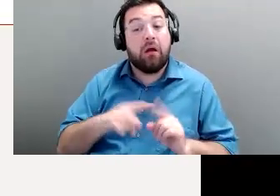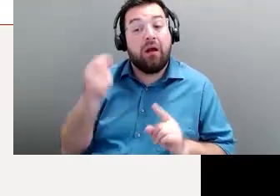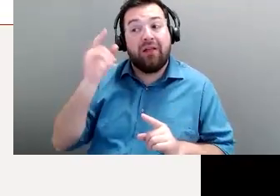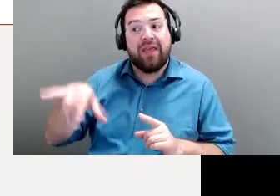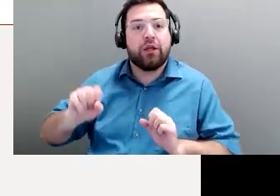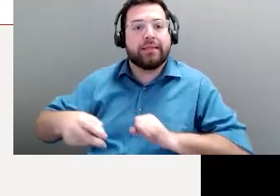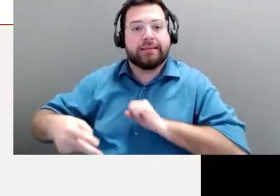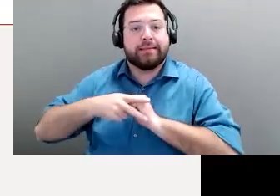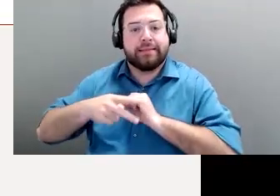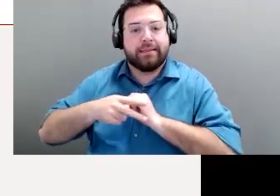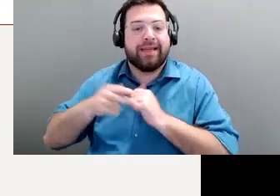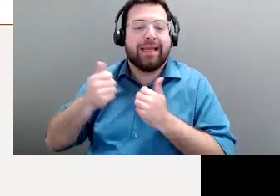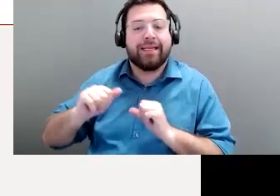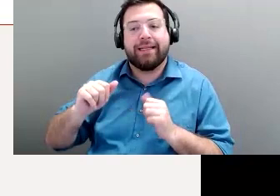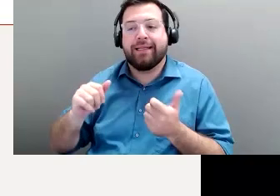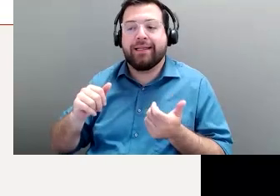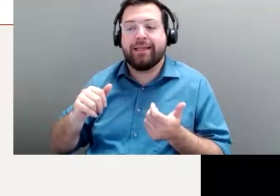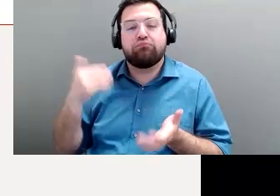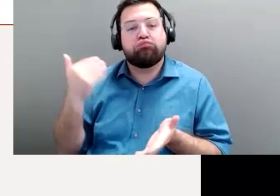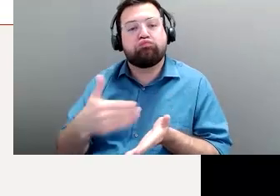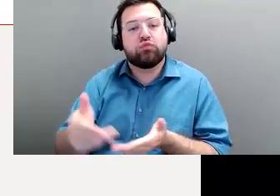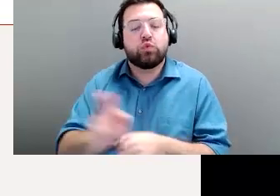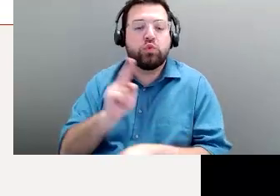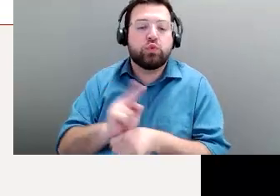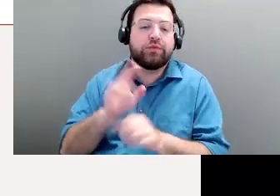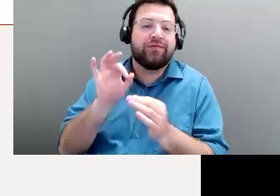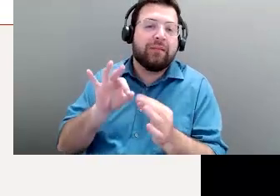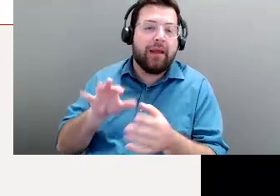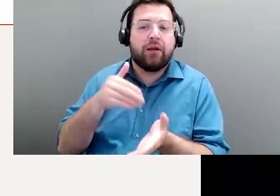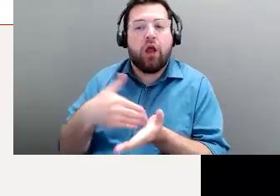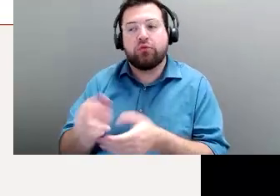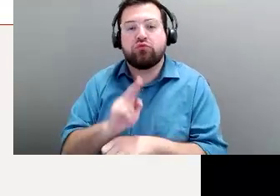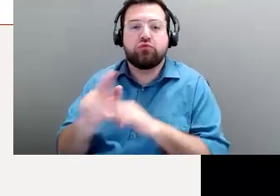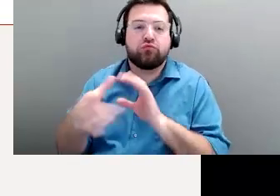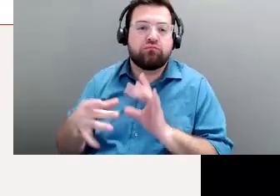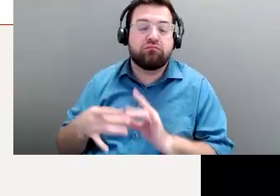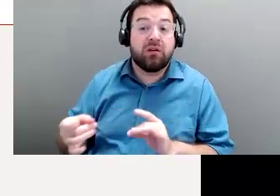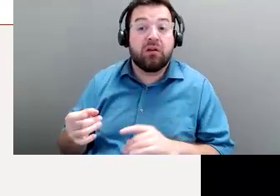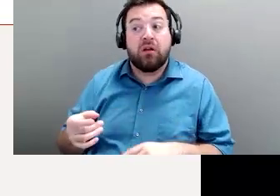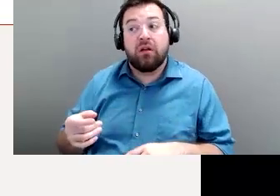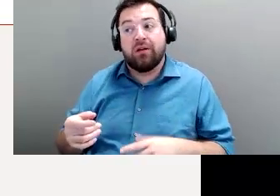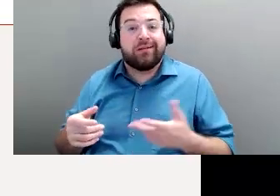any commonly used comments that you have. It doesn't allow you to filter or anything like that.